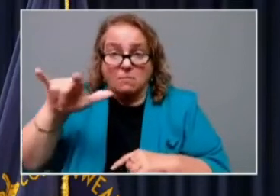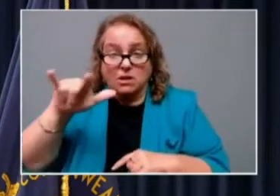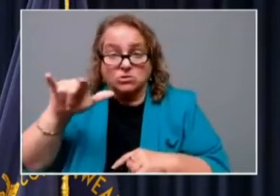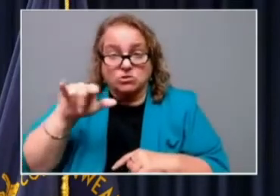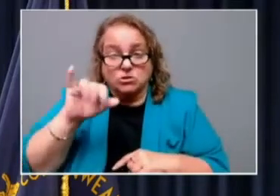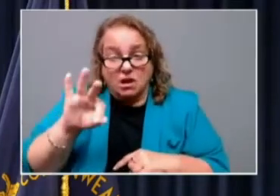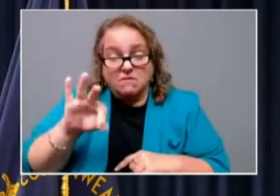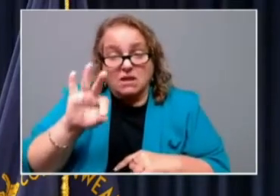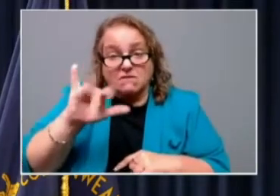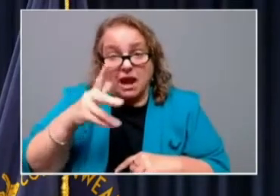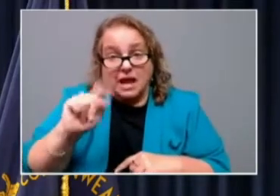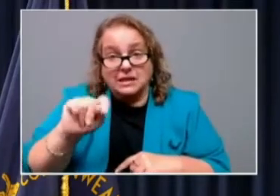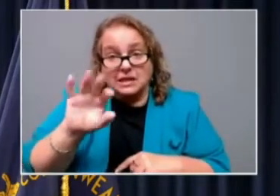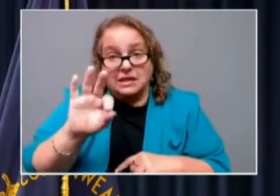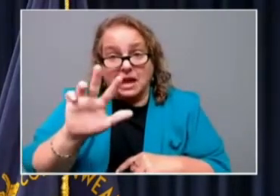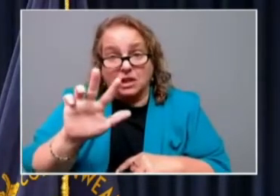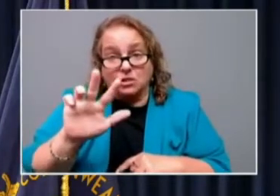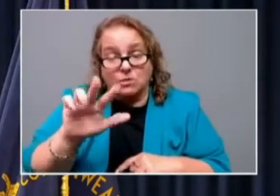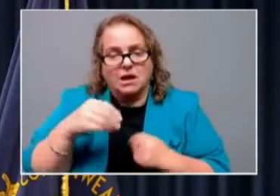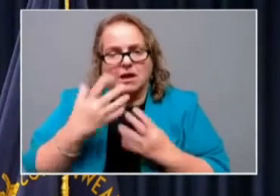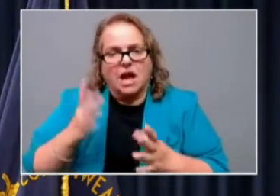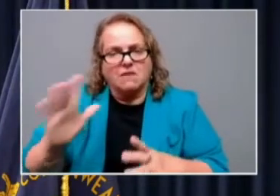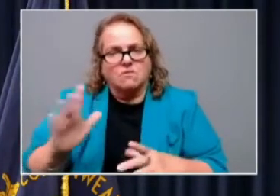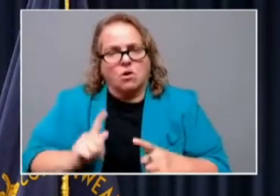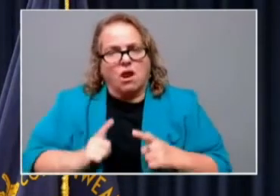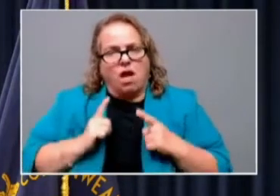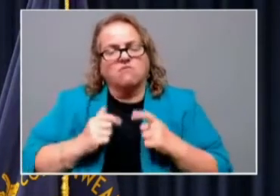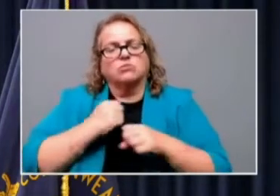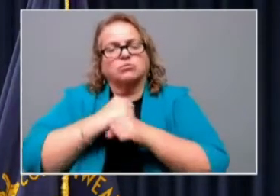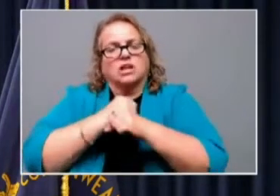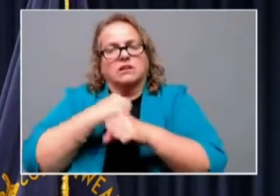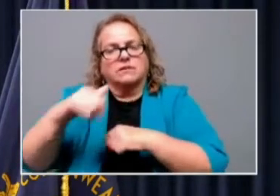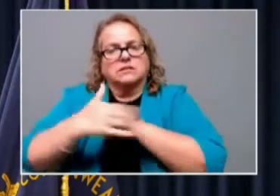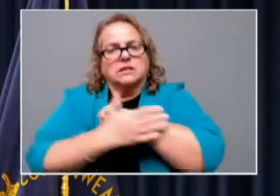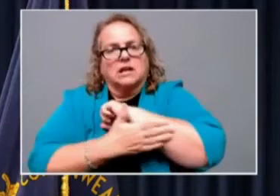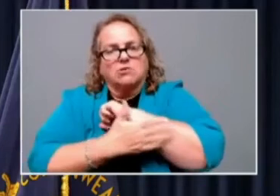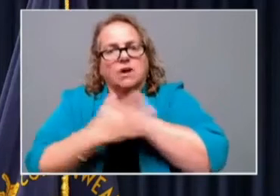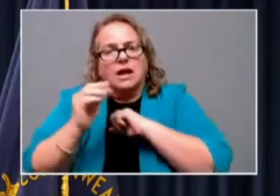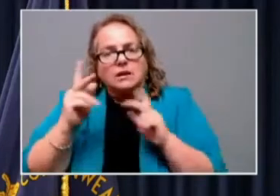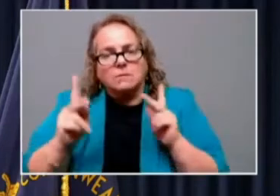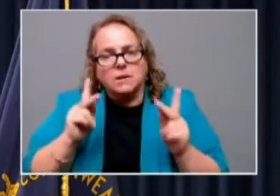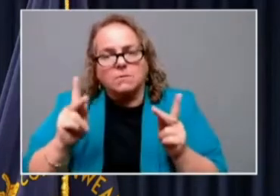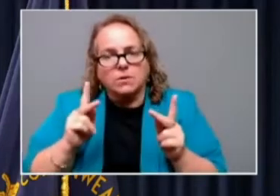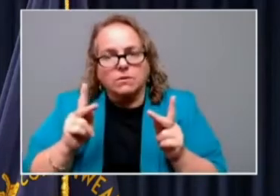lives protecting this country and its people. They weren't soldiers. Just